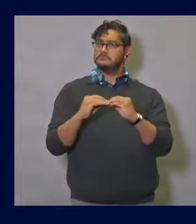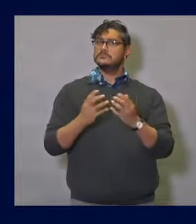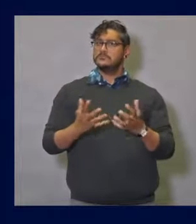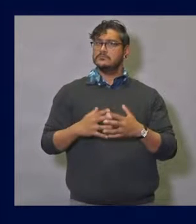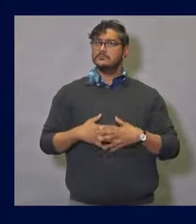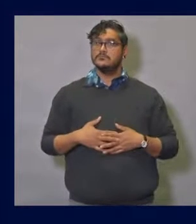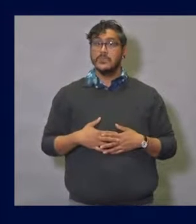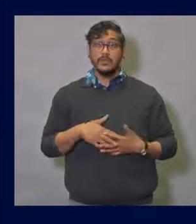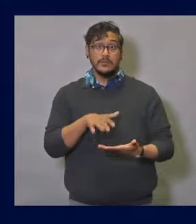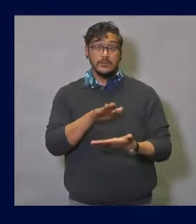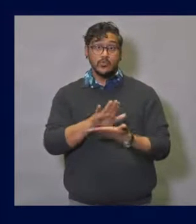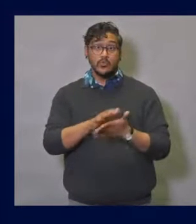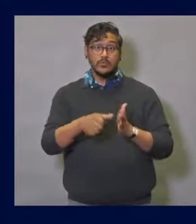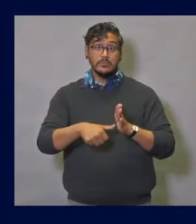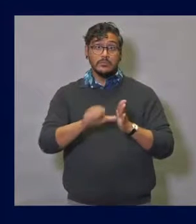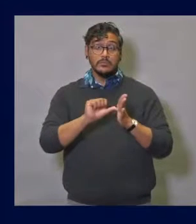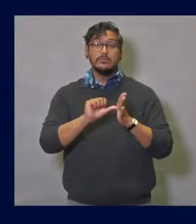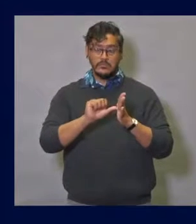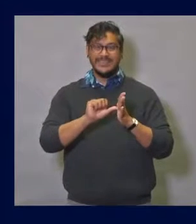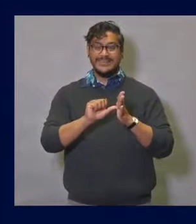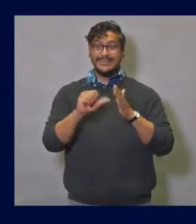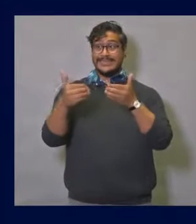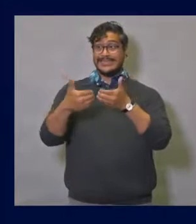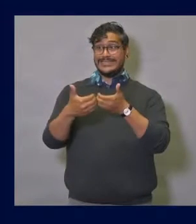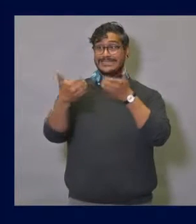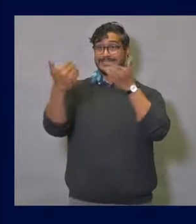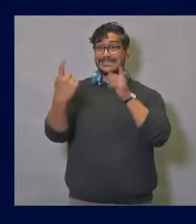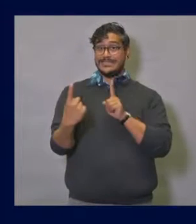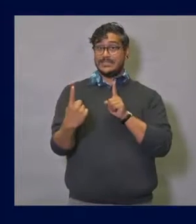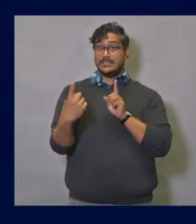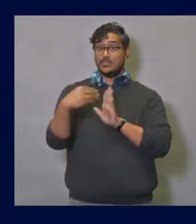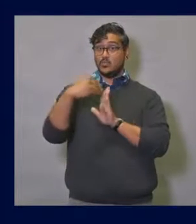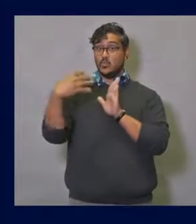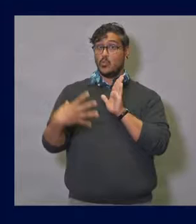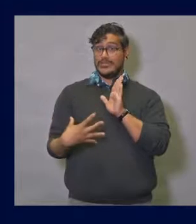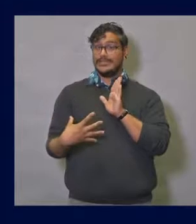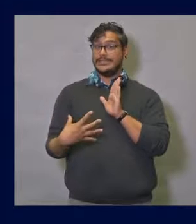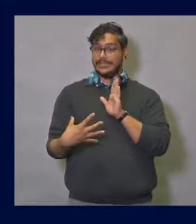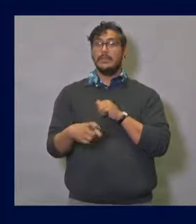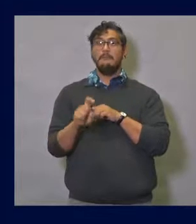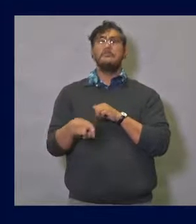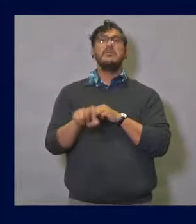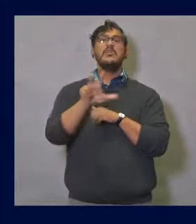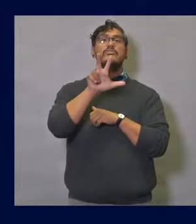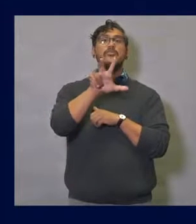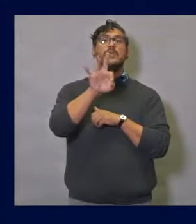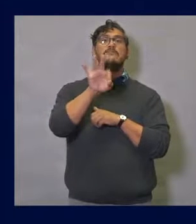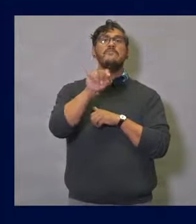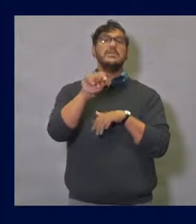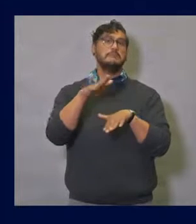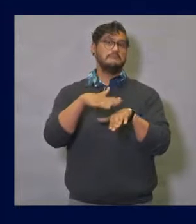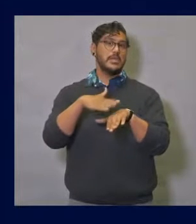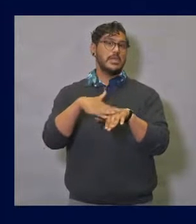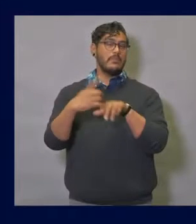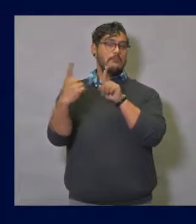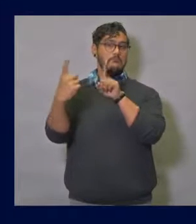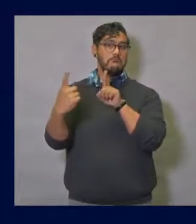SCHOOLS WITH ADDITIONAL RECOMMENDATIONS. SCHOOLS ARE STRONGLY RECOMMENDED